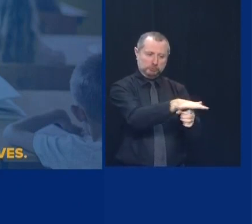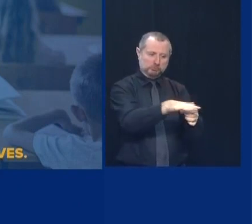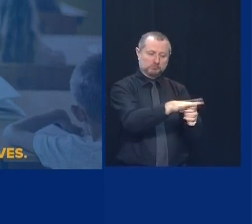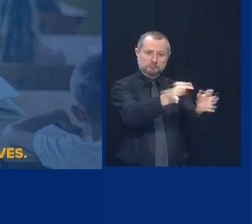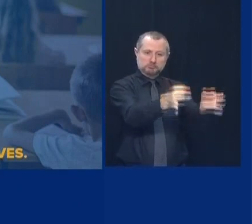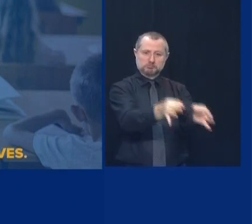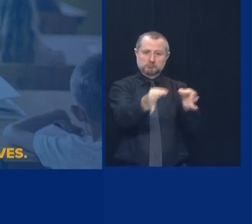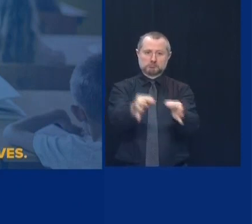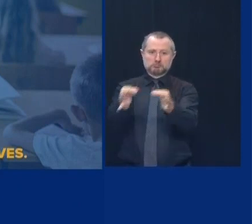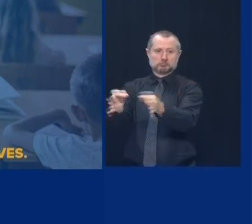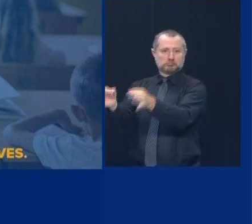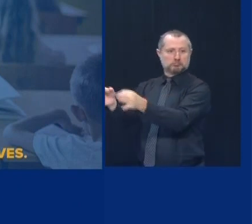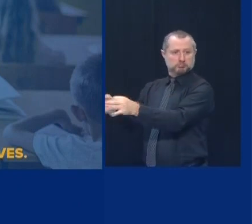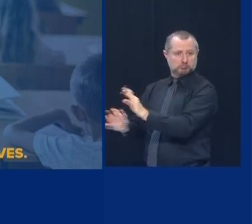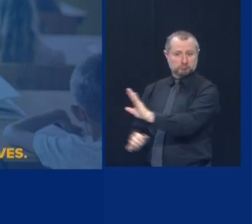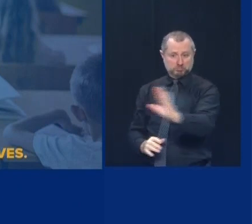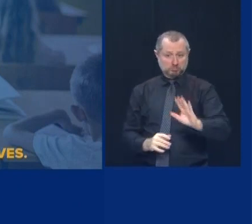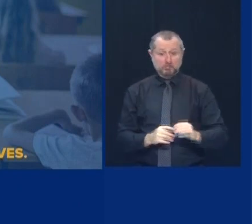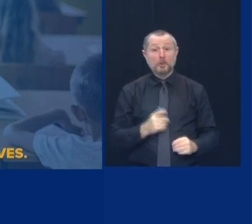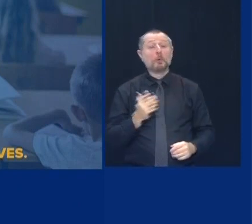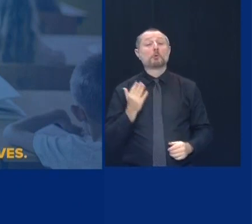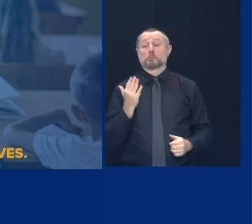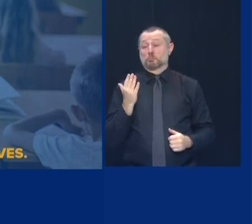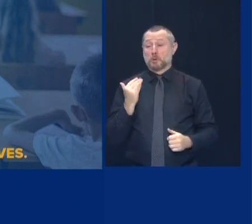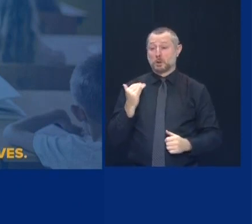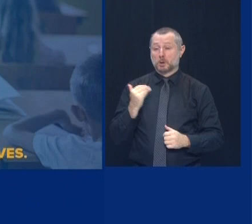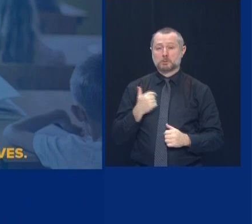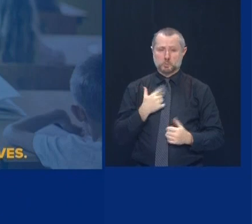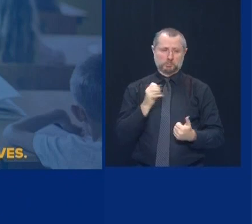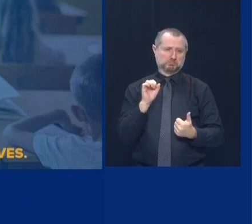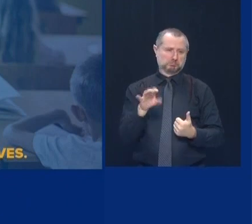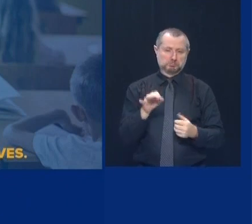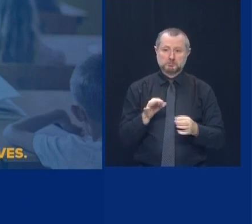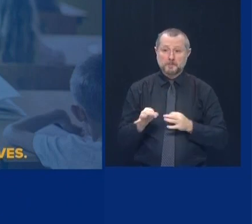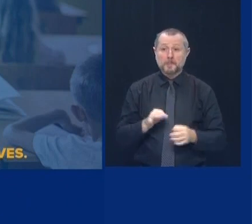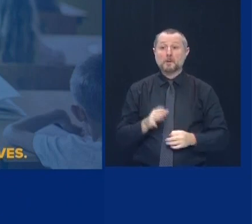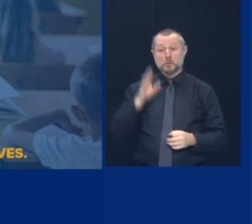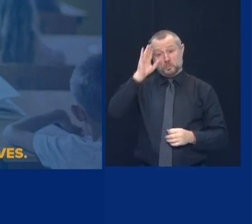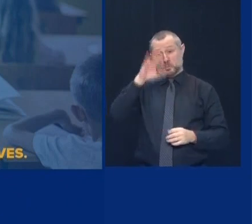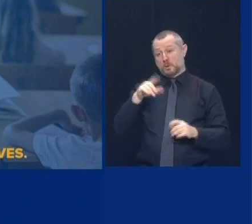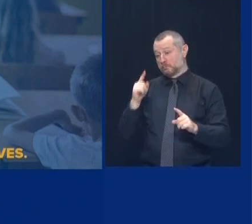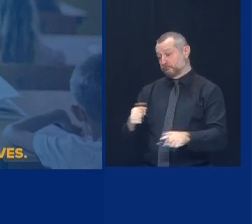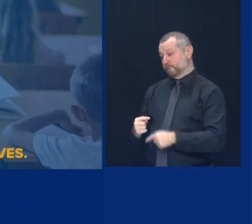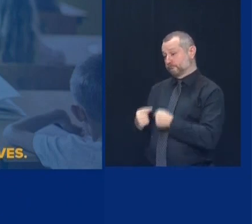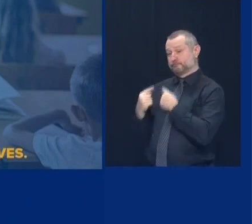UP TO 3% WHICHÑi MEANS THE ORANGE ZONE, SCHOOL DISTRICTS CONTROL